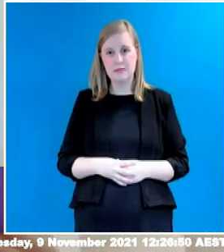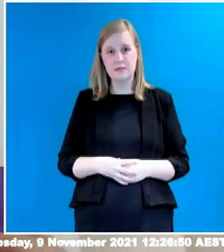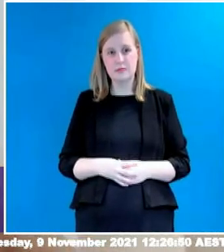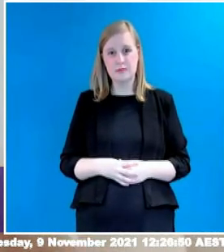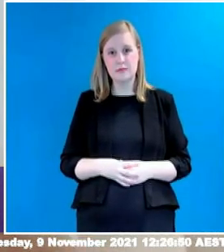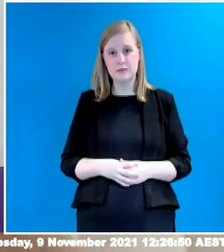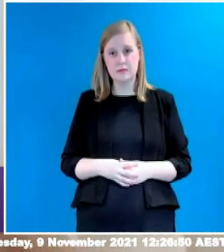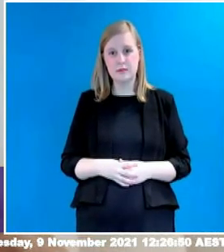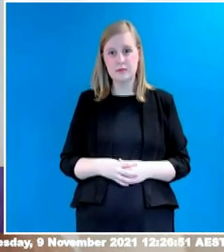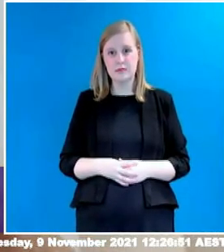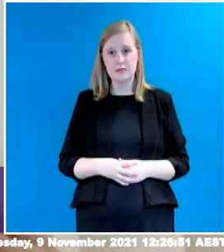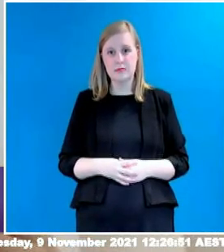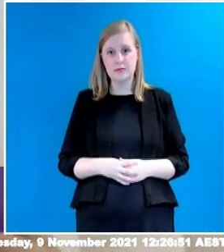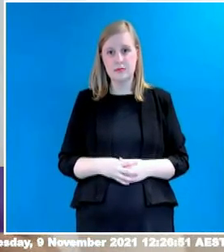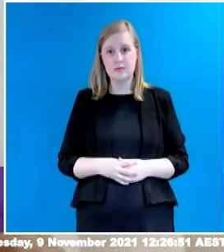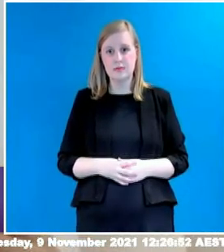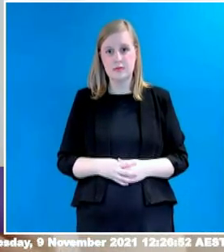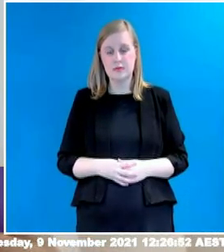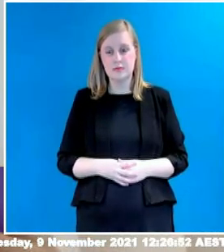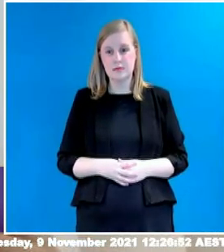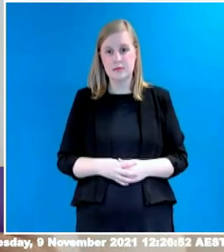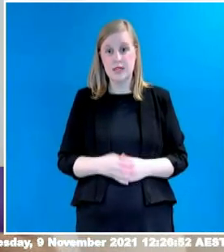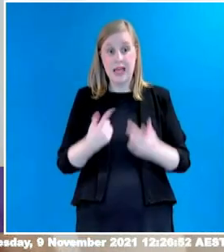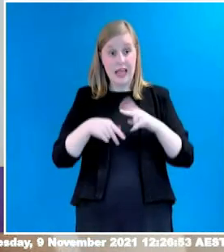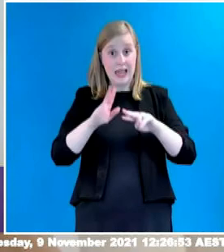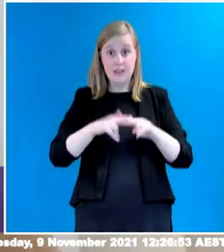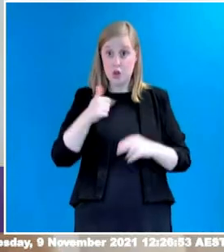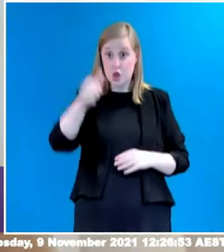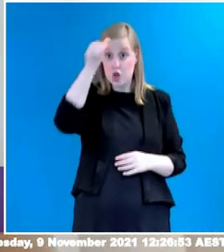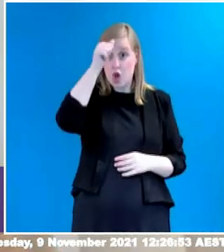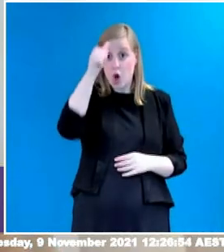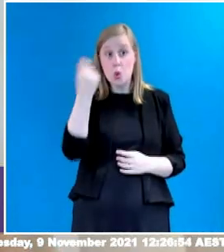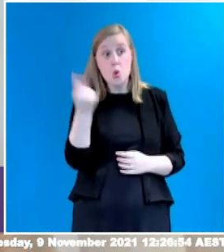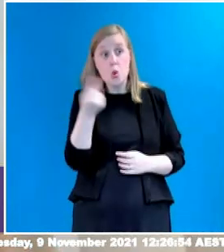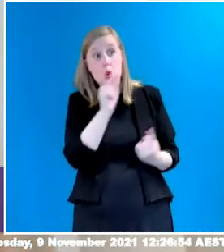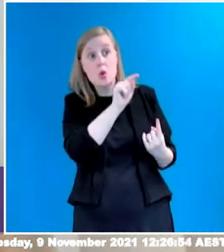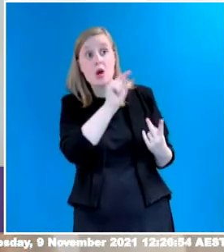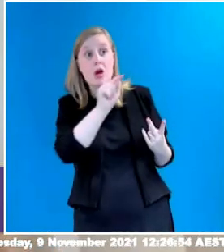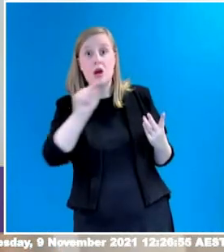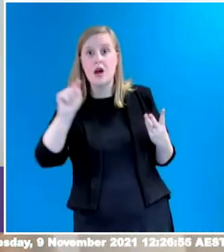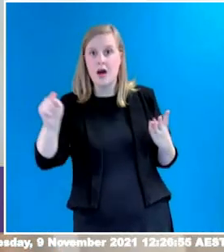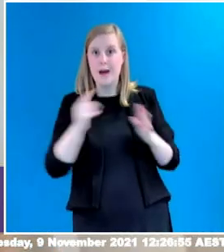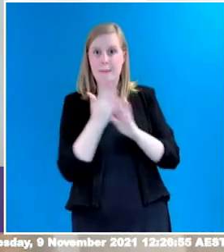people as visible examples, as role models, but it also means we are not in